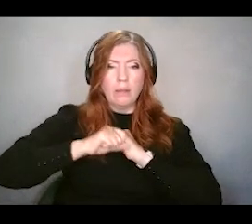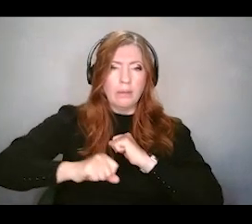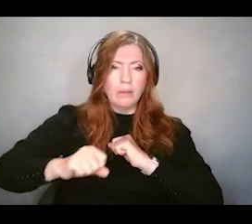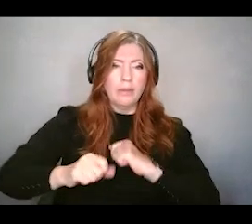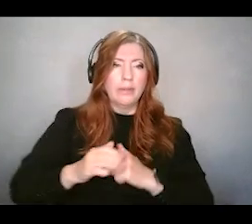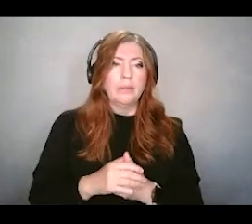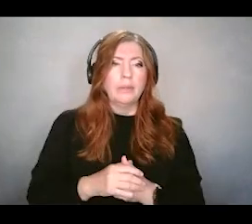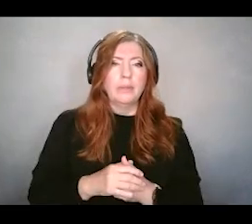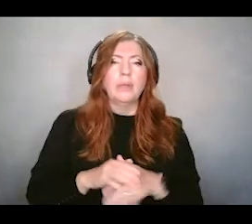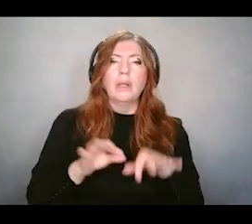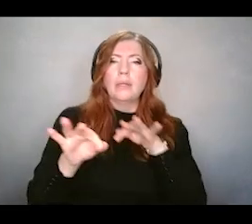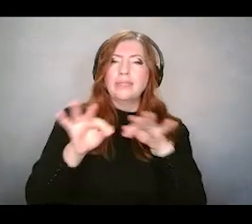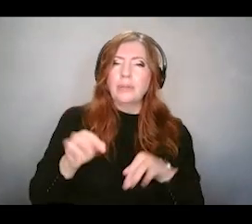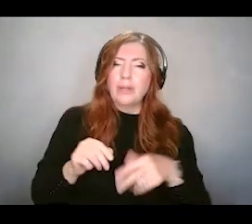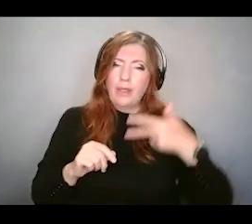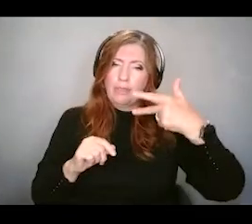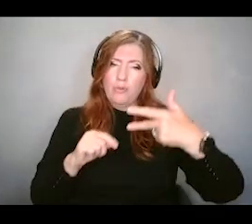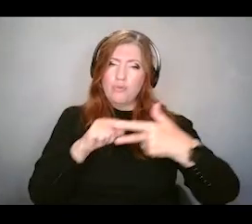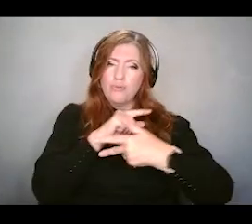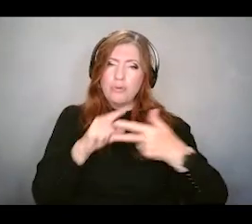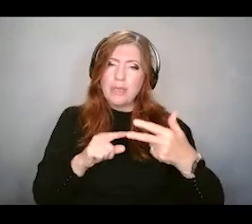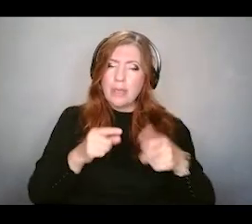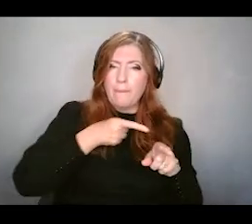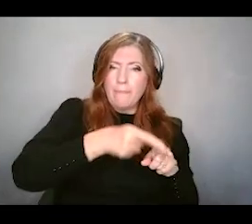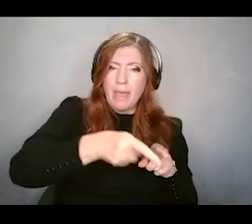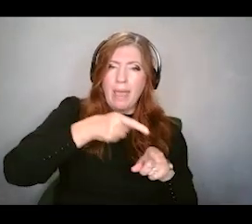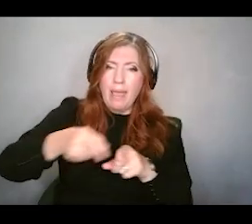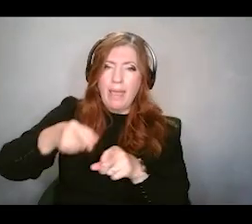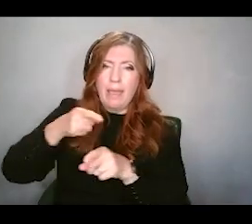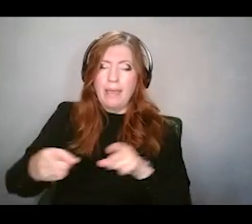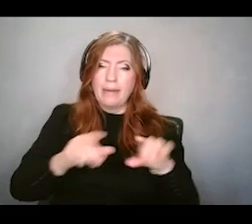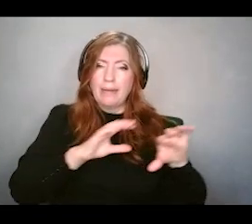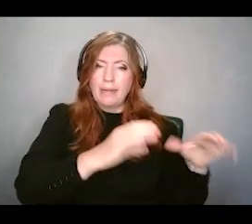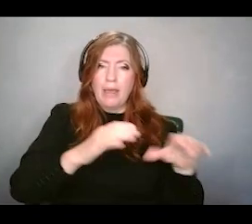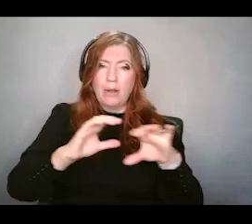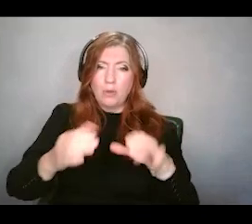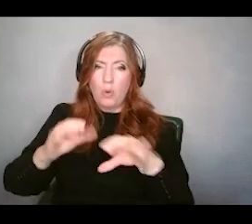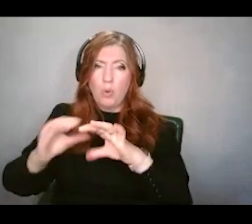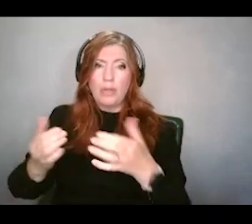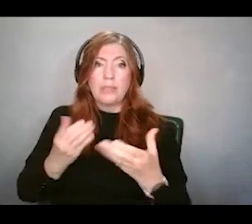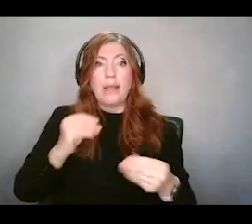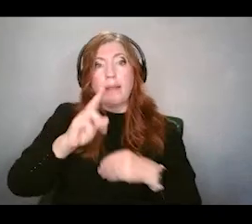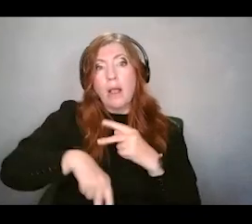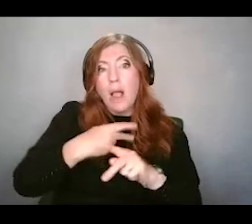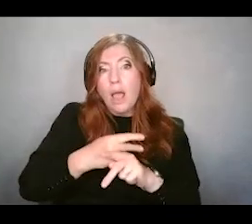the three main categories and the kinds of documentation you’ll commonly see with each.